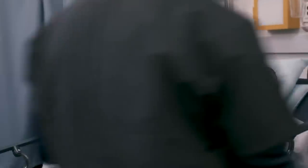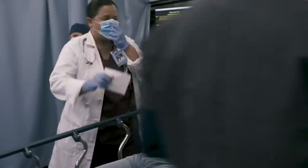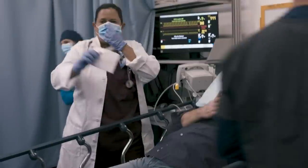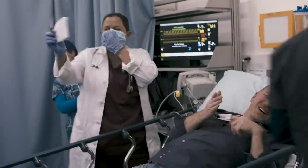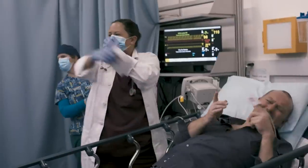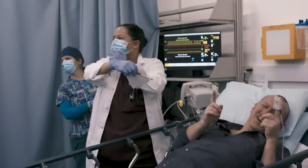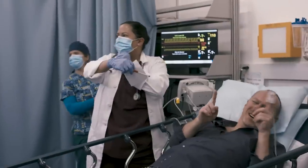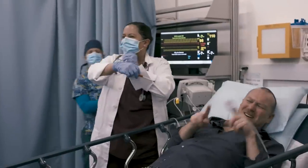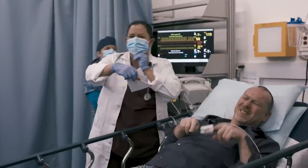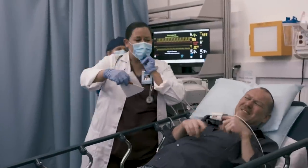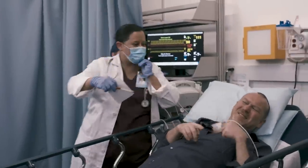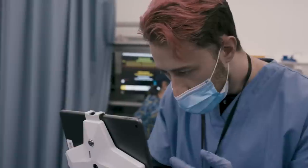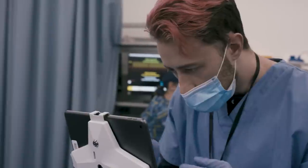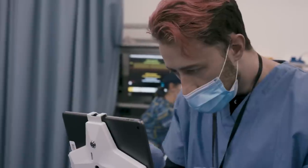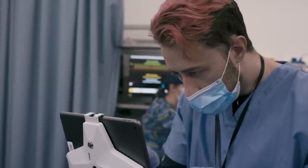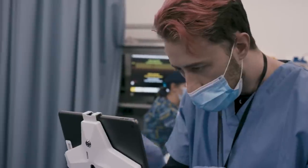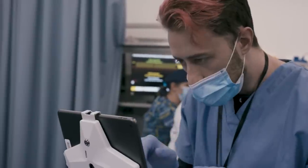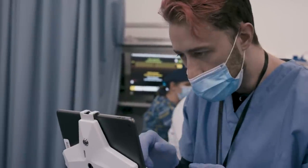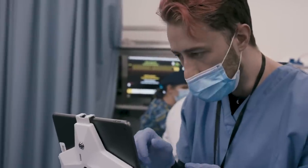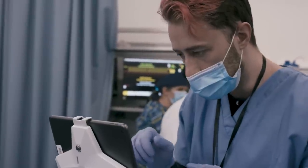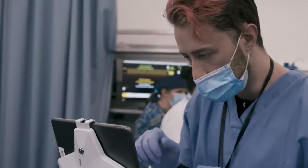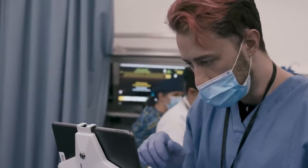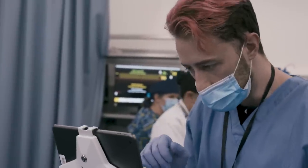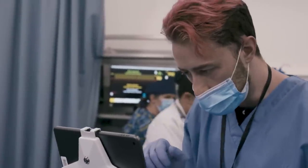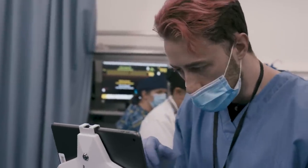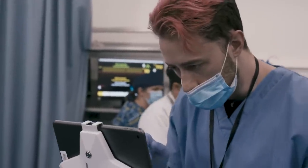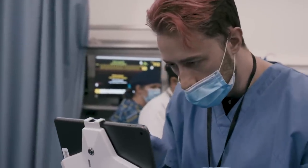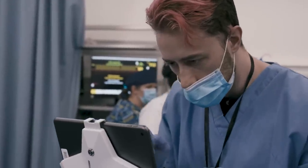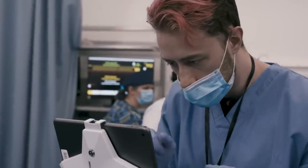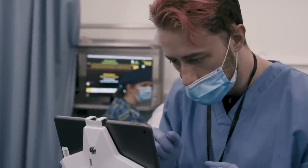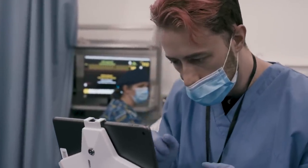Oh! Let’s get some pain meds on board please? And request video Interpreter…Oh man, this thing is slow.